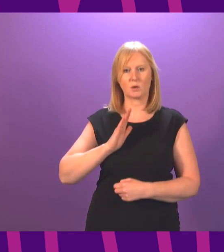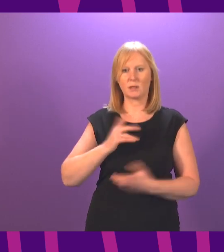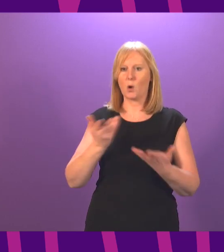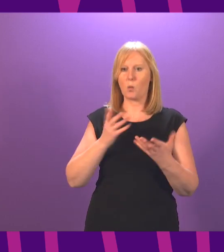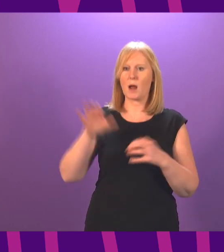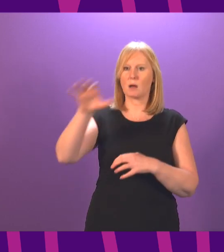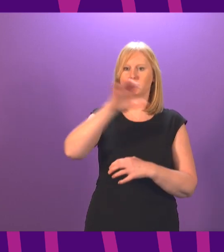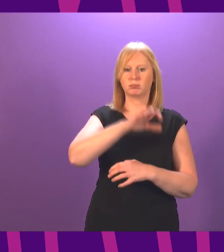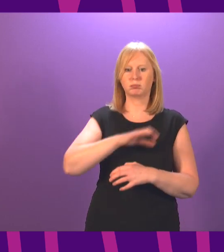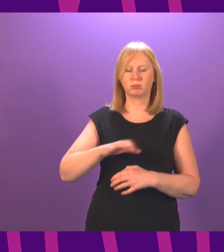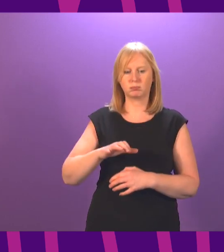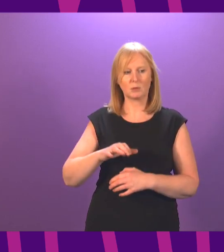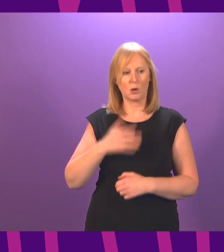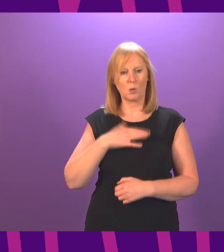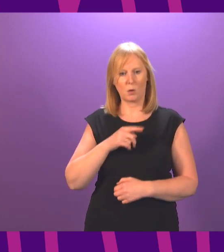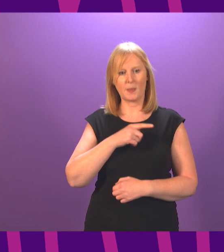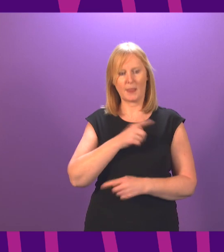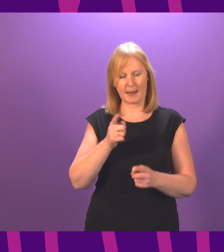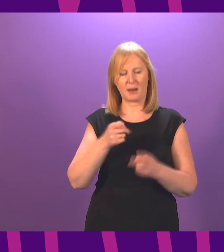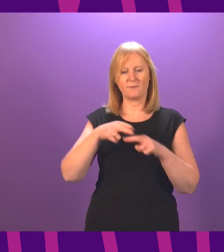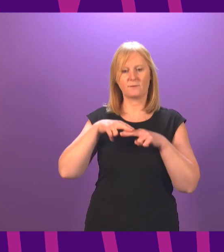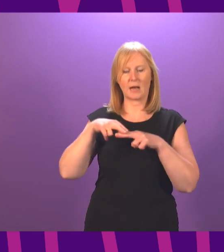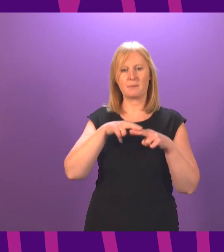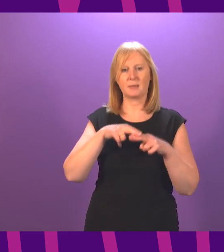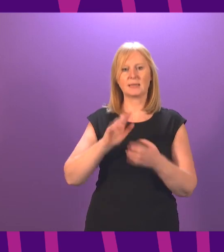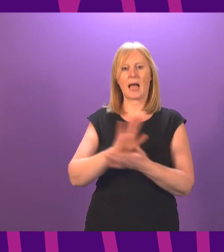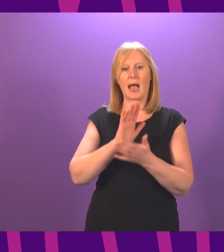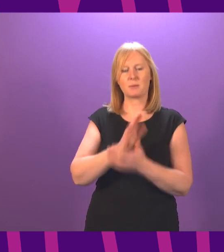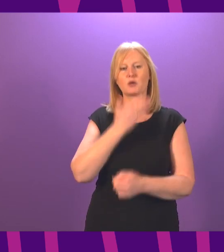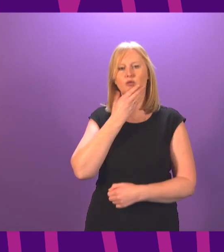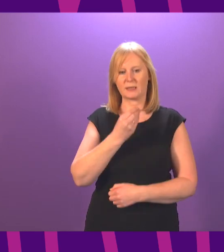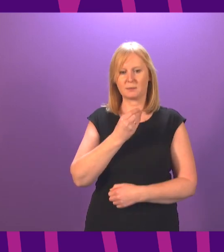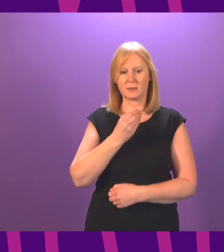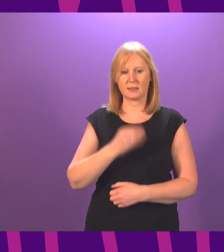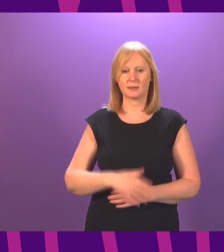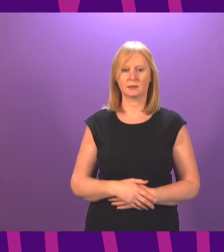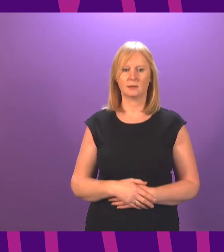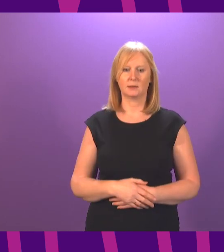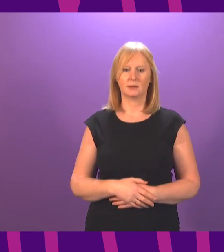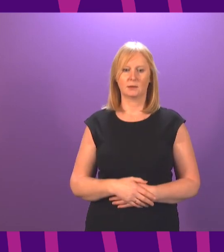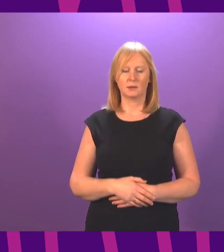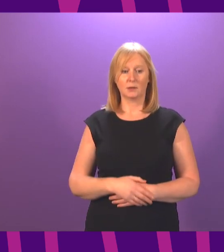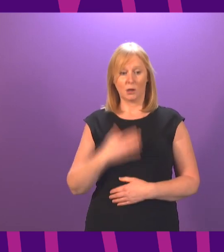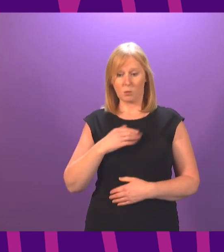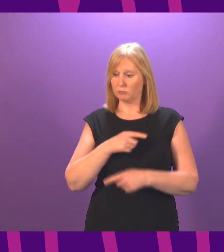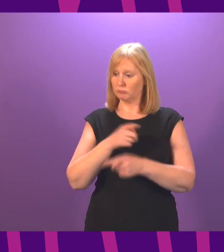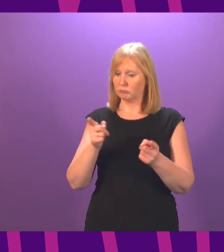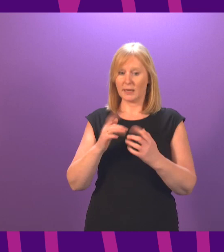and, wherever they are right now, we wish them and their families a very happy Christmas. As this is, I think, my last answer, Presiding Officer, I end by wishing you, the Parliament